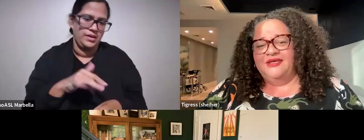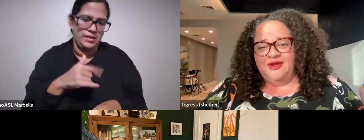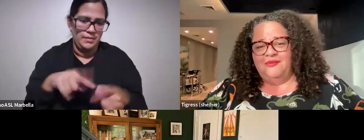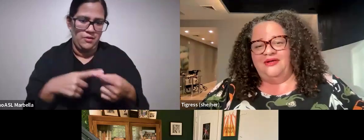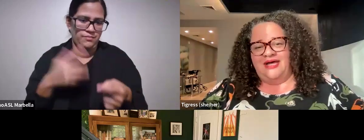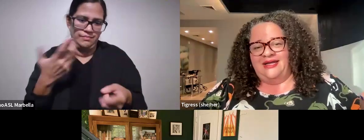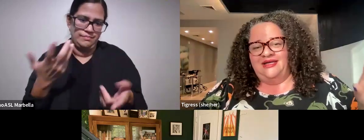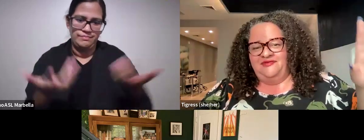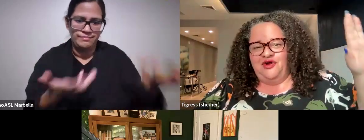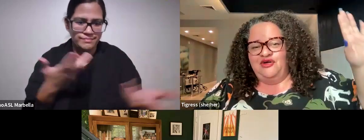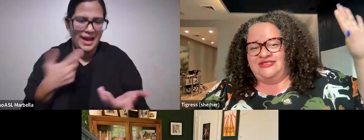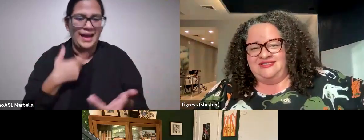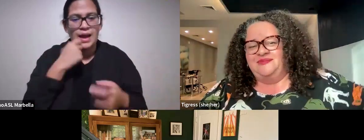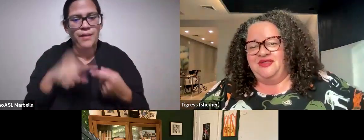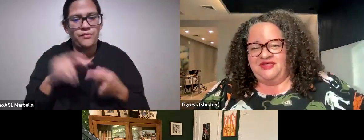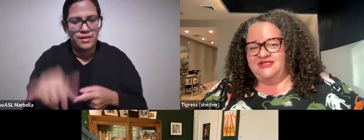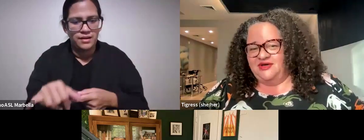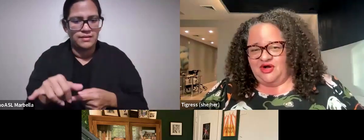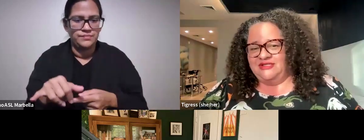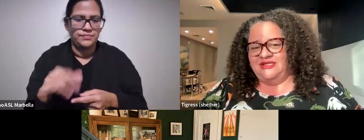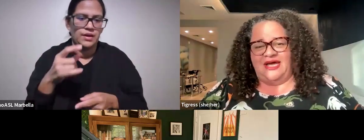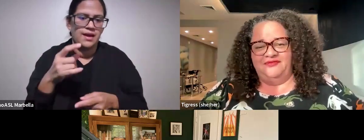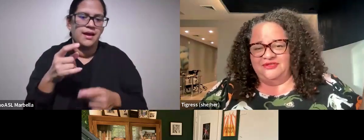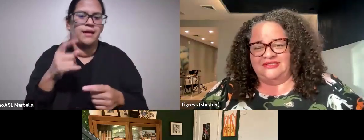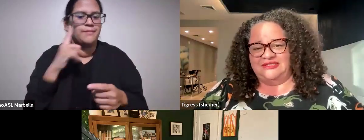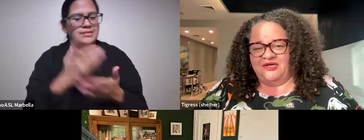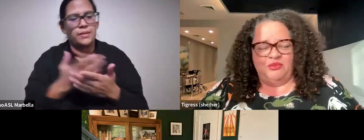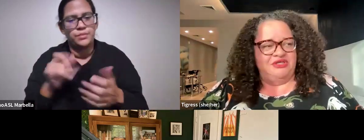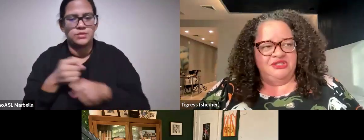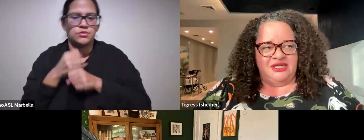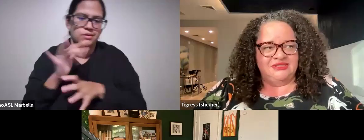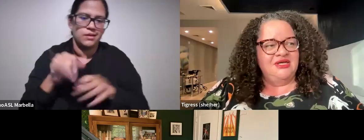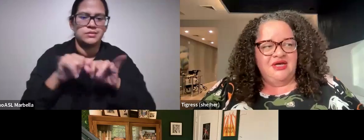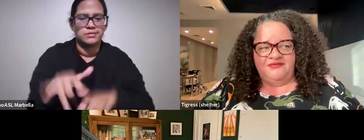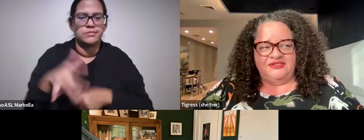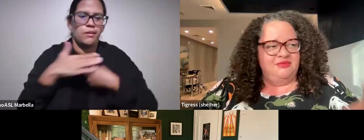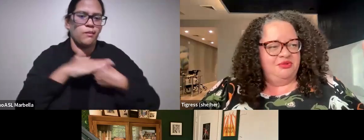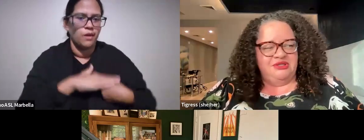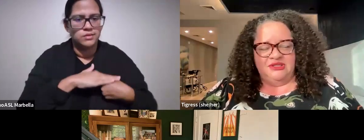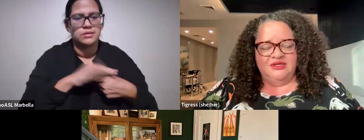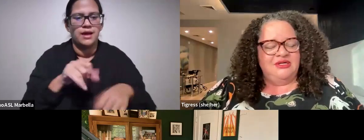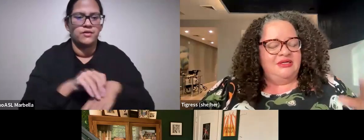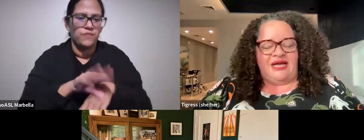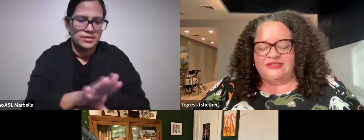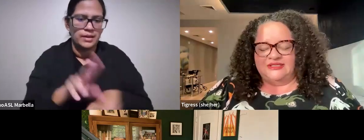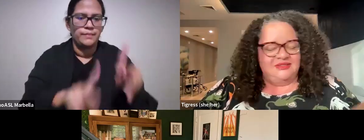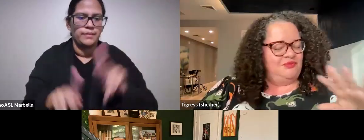I care about that. If there are systemic things that are causing that, if there's systemic oppression that is affecting people in their access to